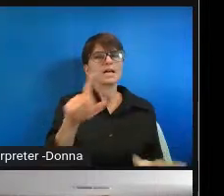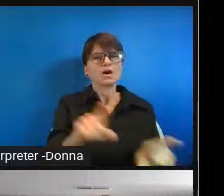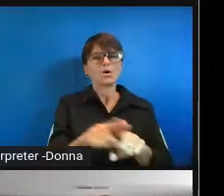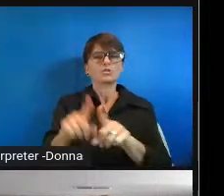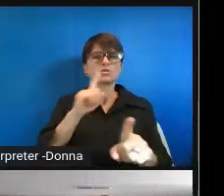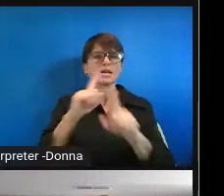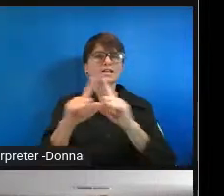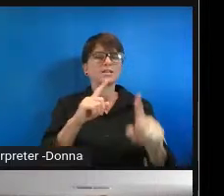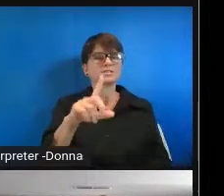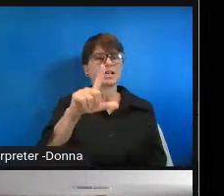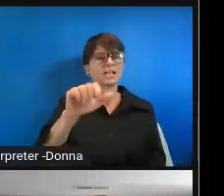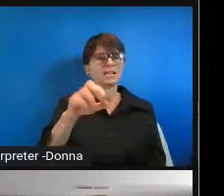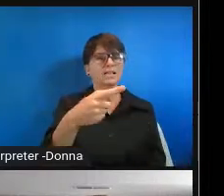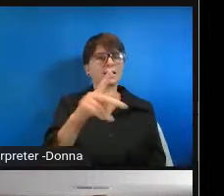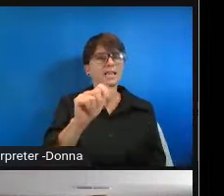Today, I'm here to talk about